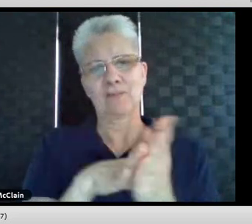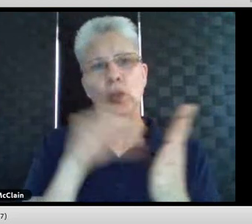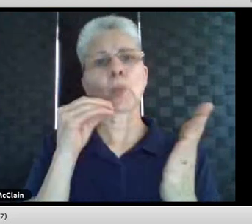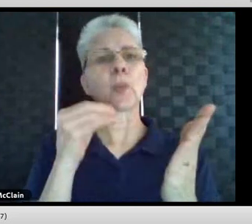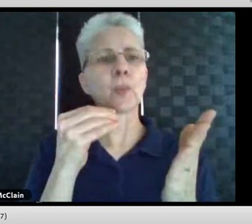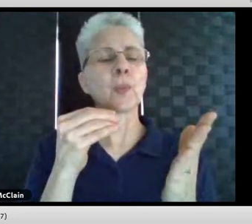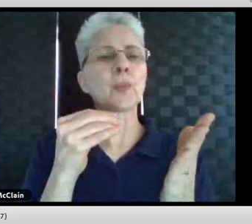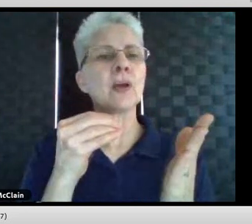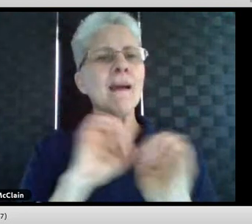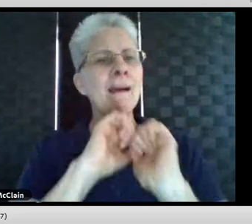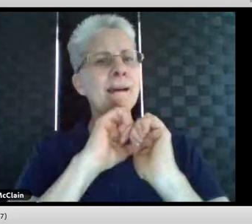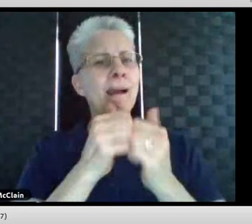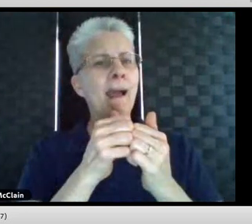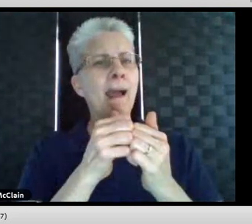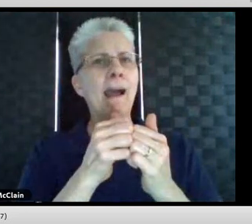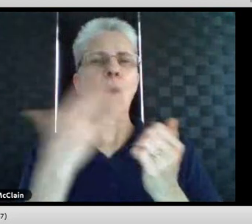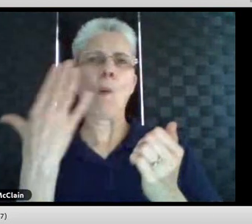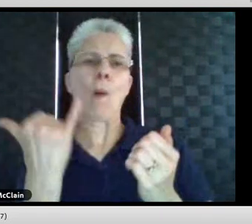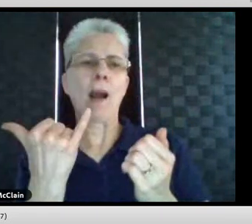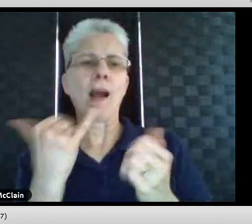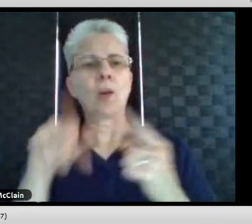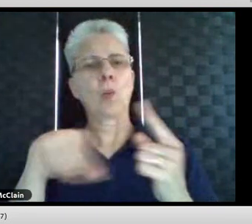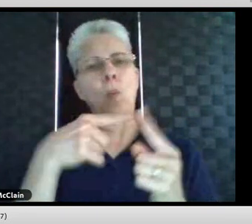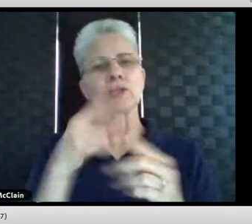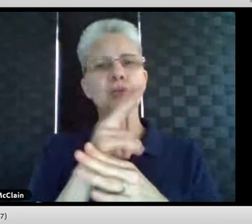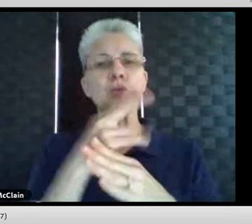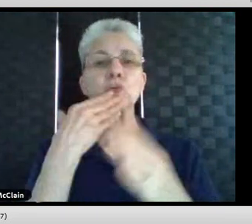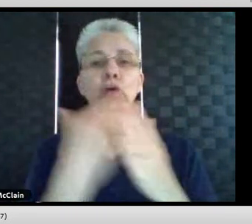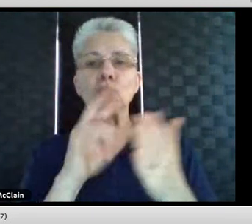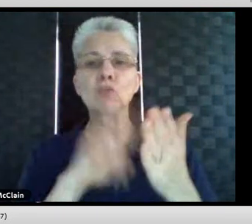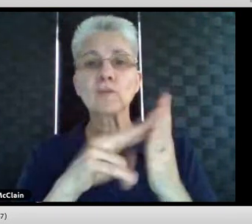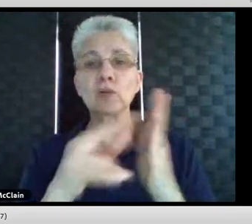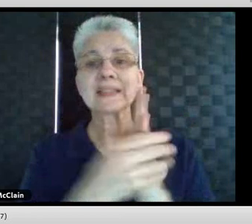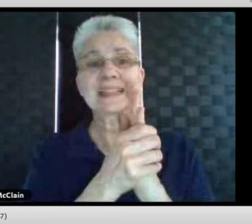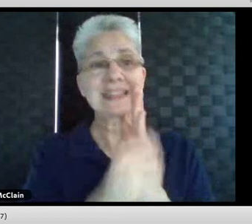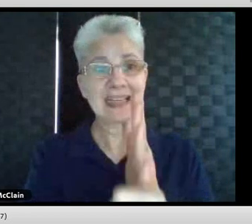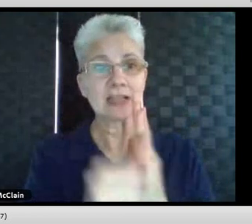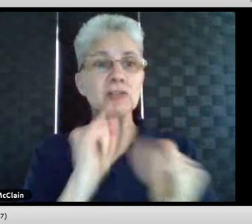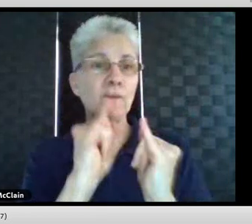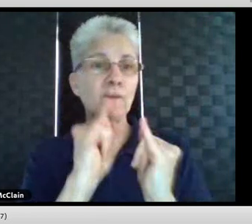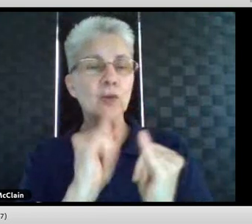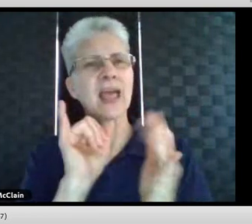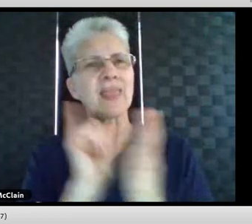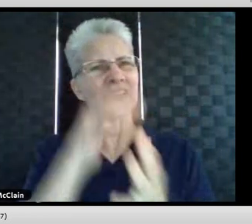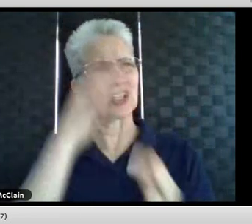you know, how, why and when to use good reference-interviewing skills and techniques, and that's, again, a judgment call, right,